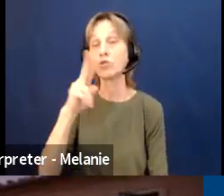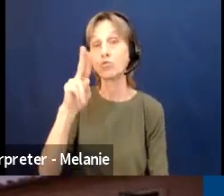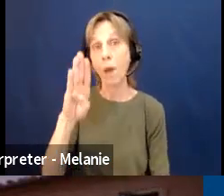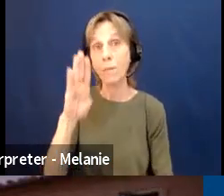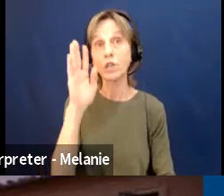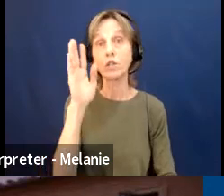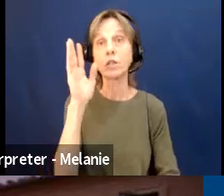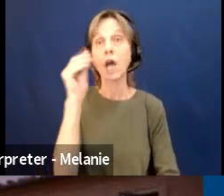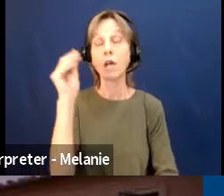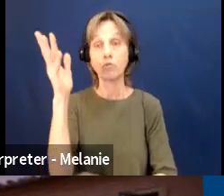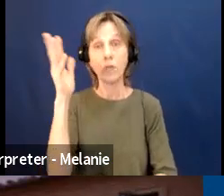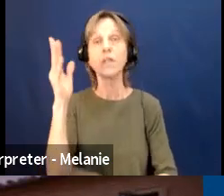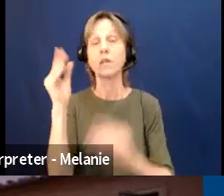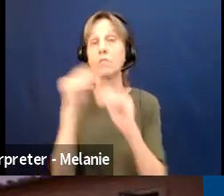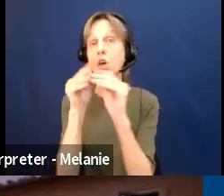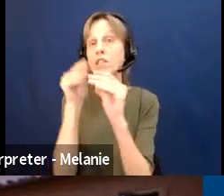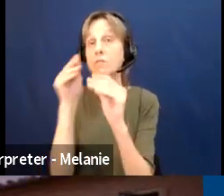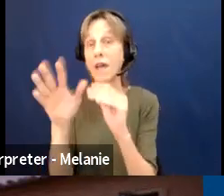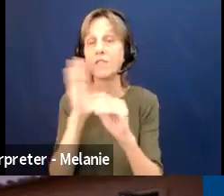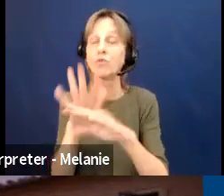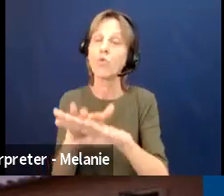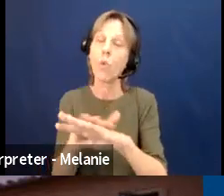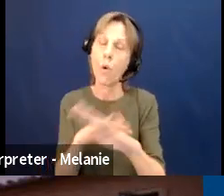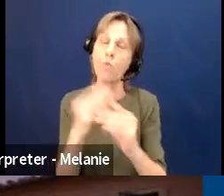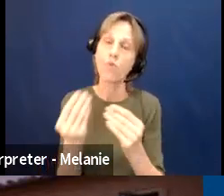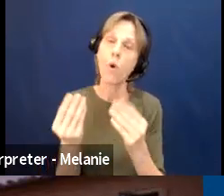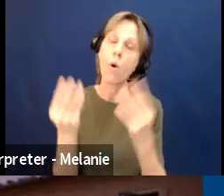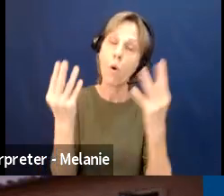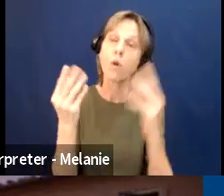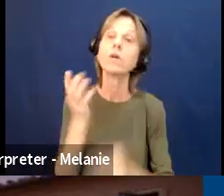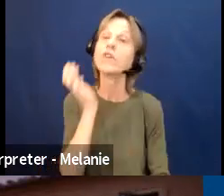and slower growing grass is probably going to be the most economical thing to do right now